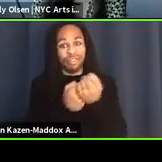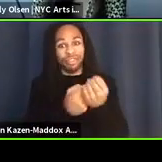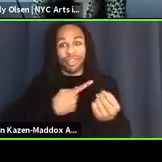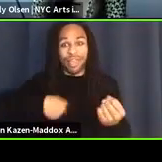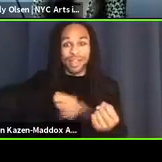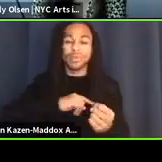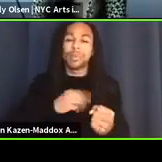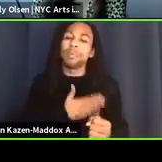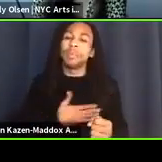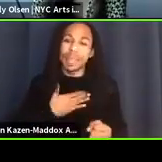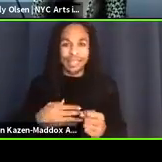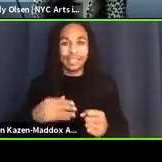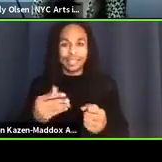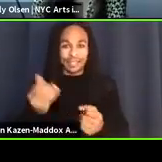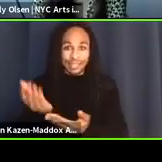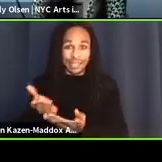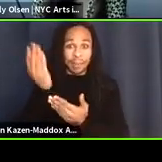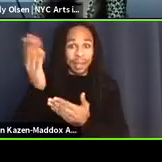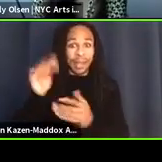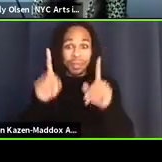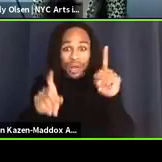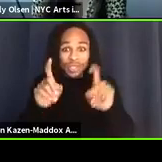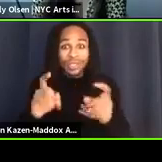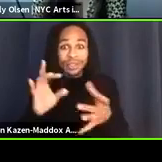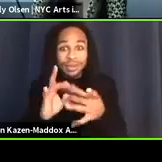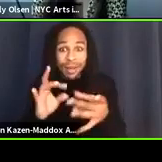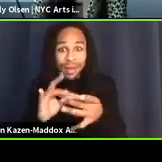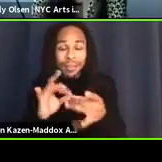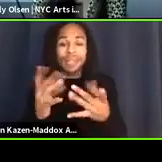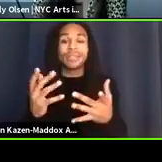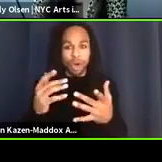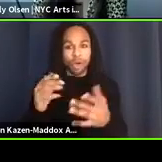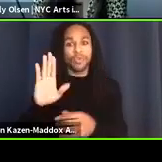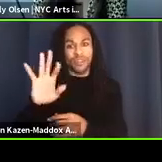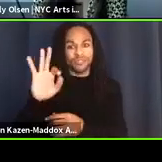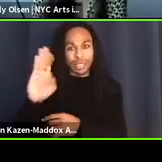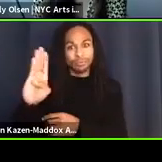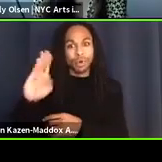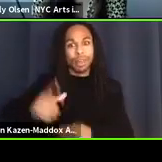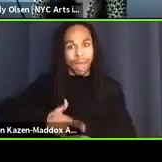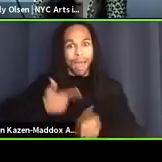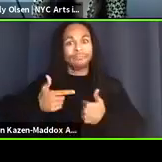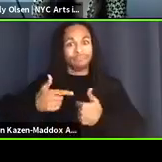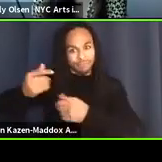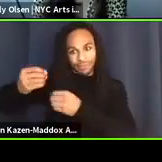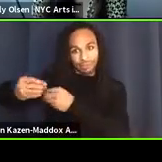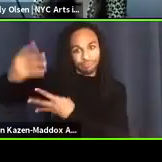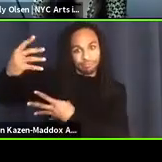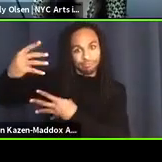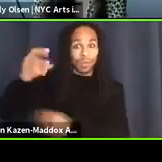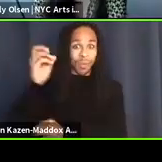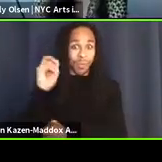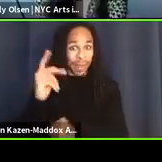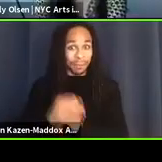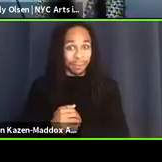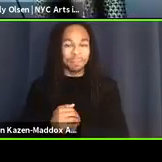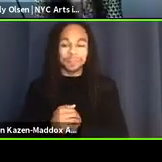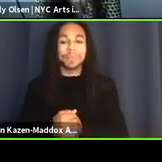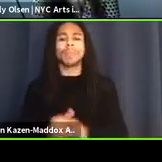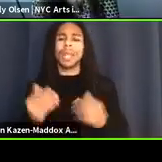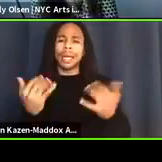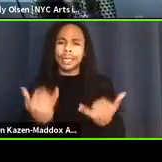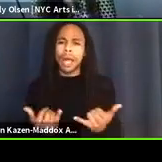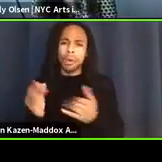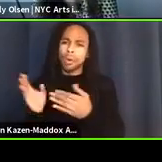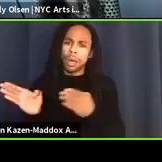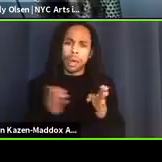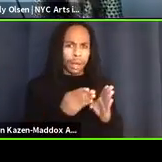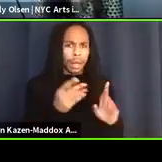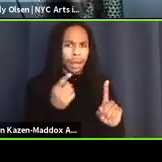out some of the folks with us on Facebook Live. We have Gabriella, Jody, Richard, Sheryl,